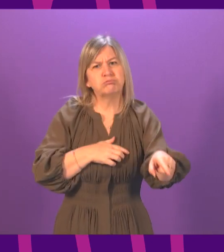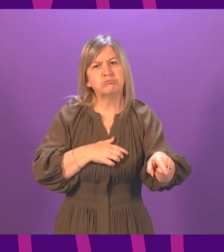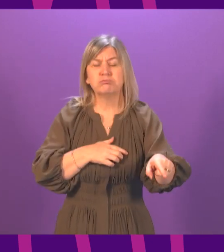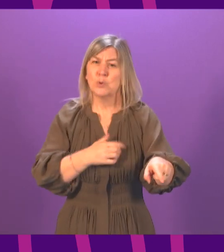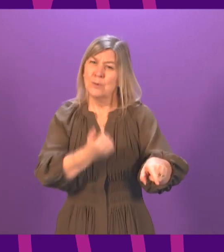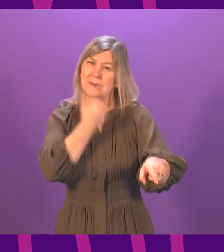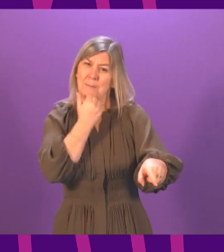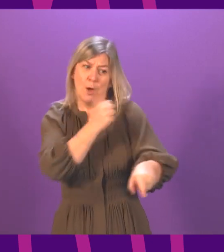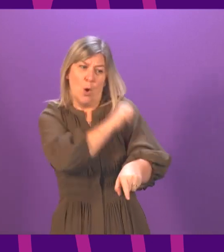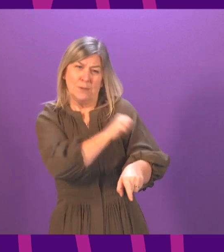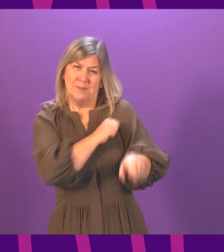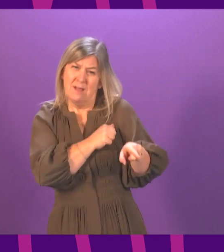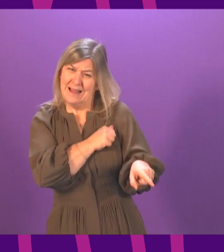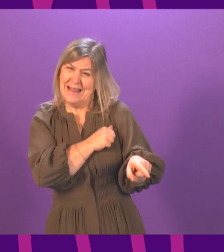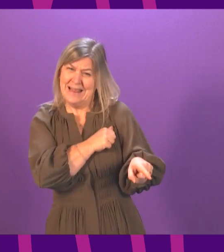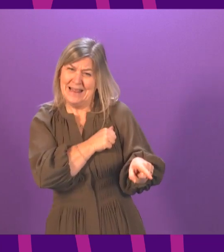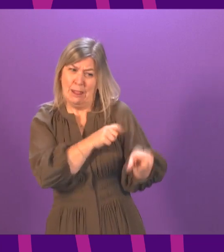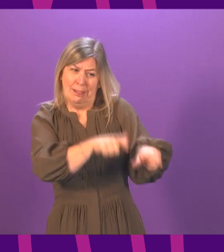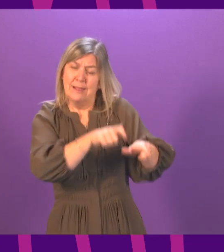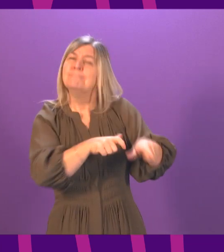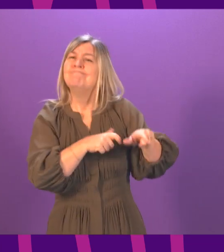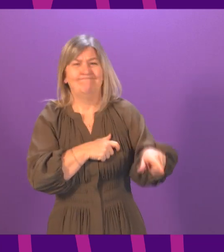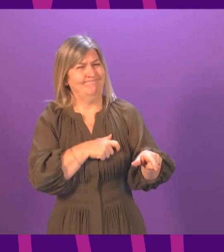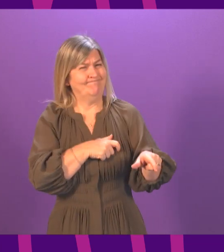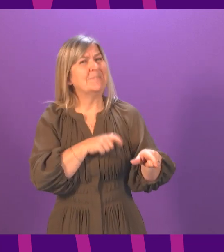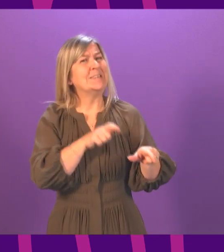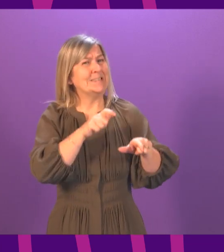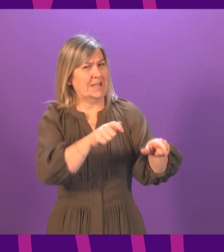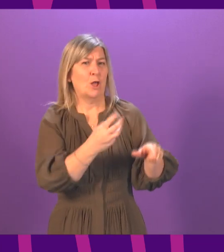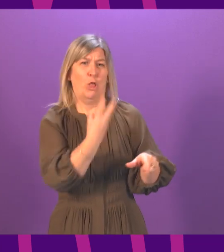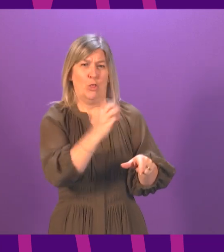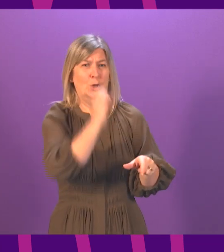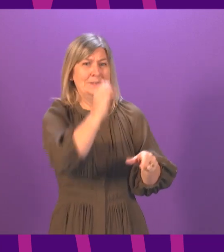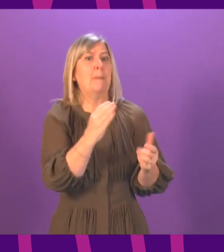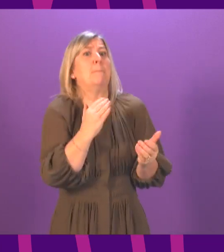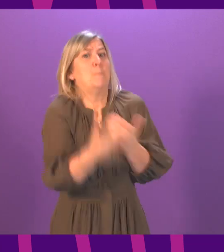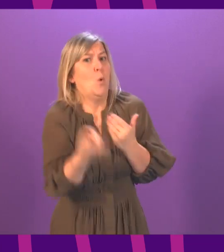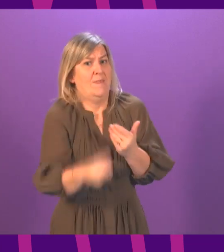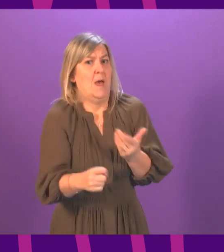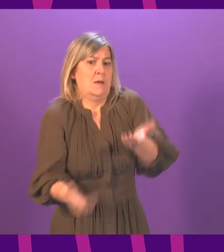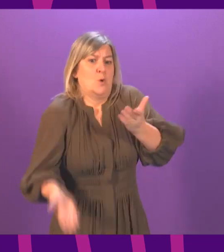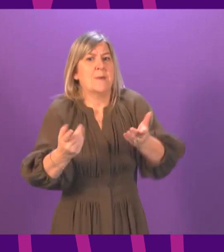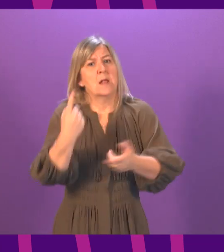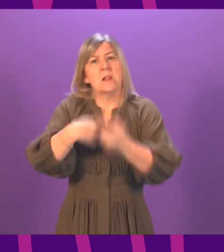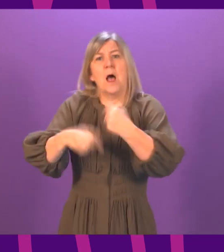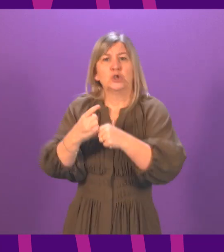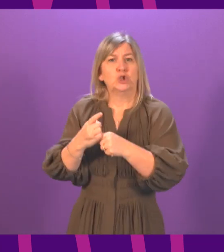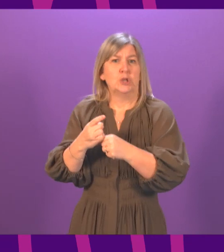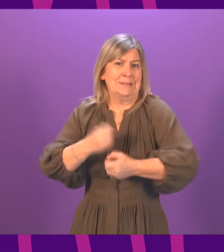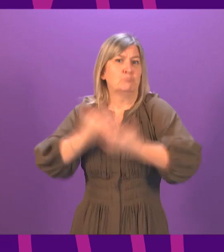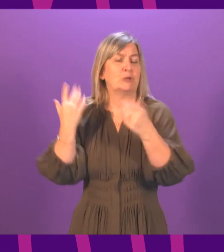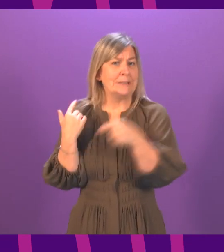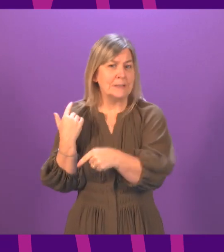approximately 30 per cent higher than it was at the peak last spring, although we are starting to see, from the numbers that I have reported today, welcome stabilisation in those figures.